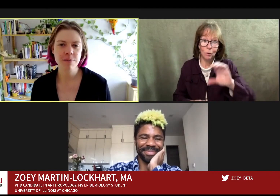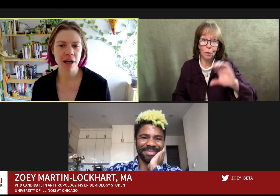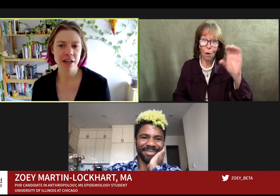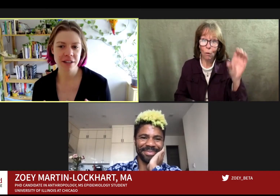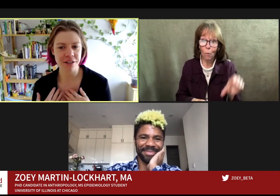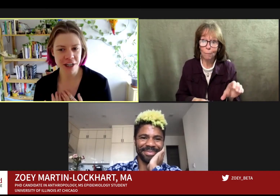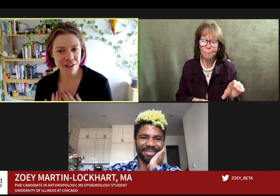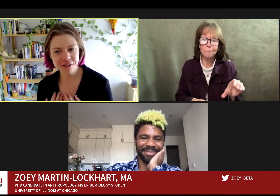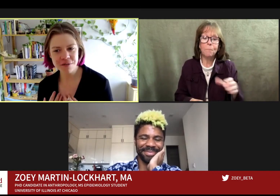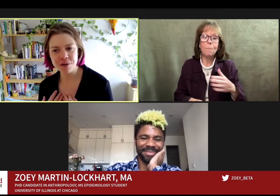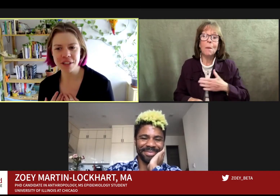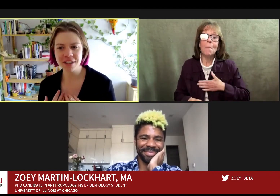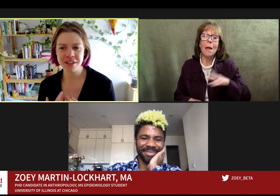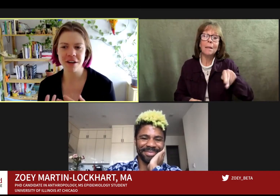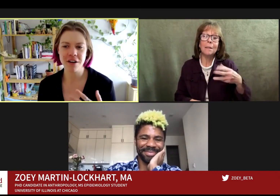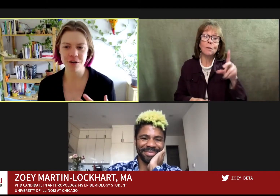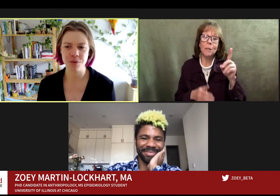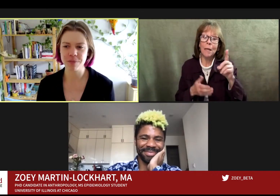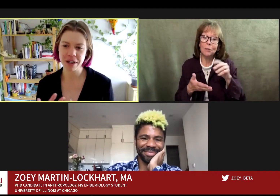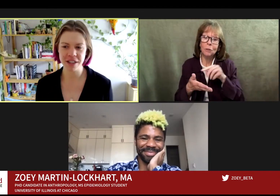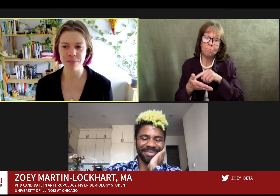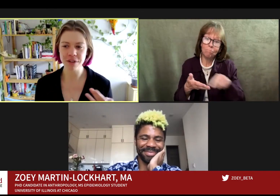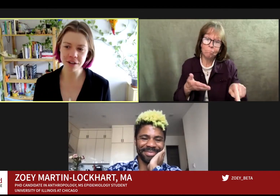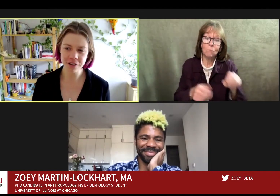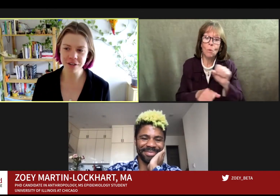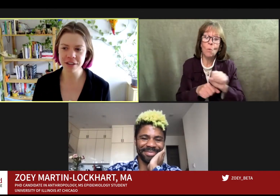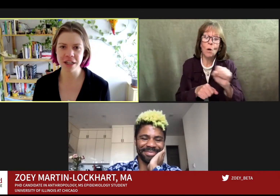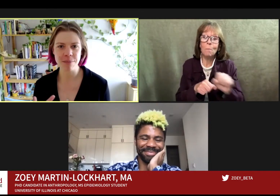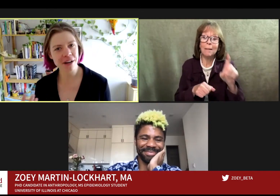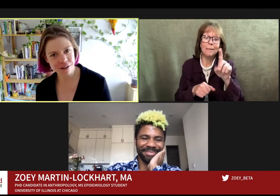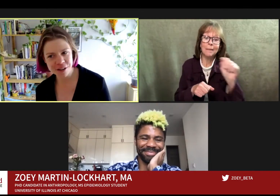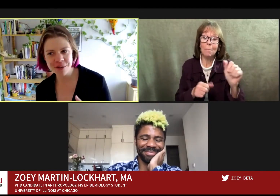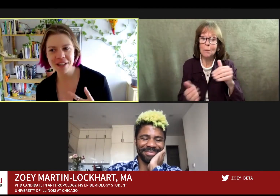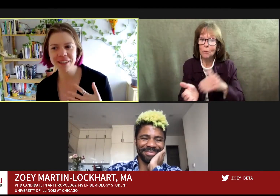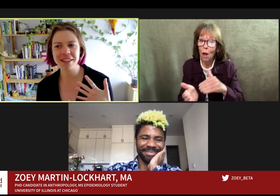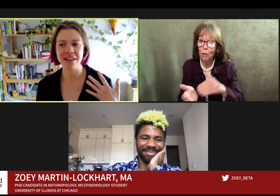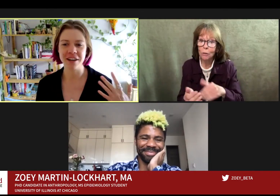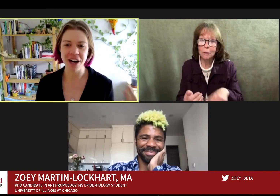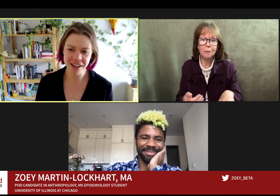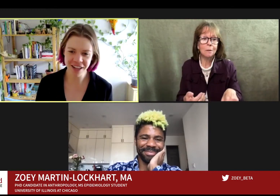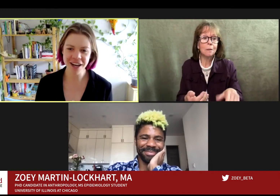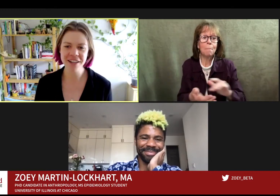My dissertation focuses on work by disabled doctors and medical students and